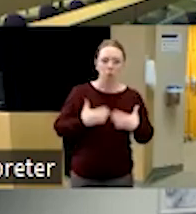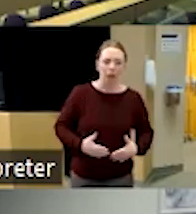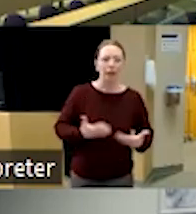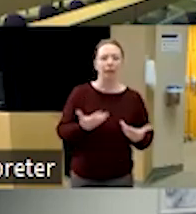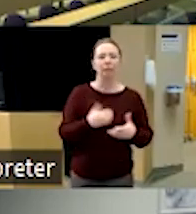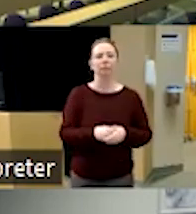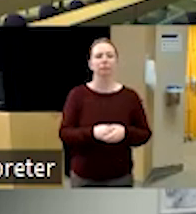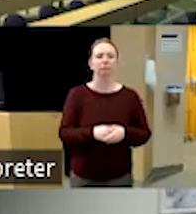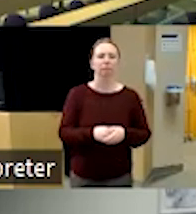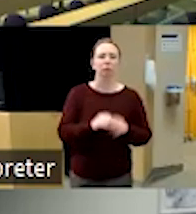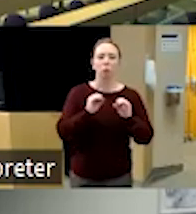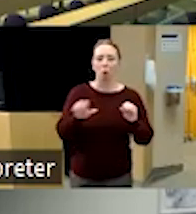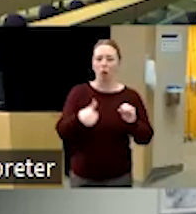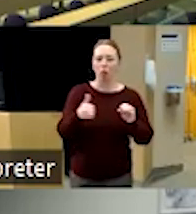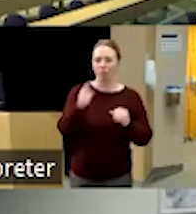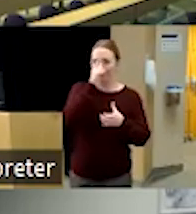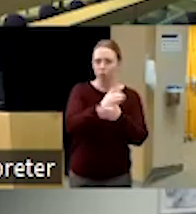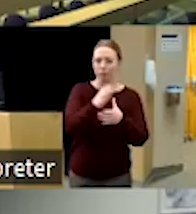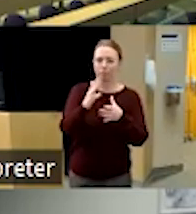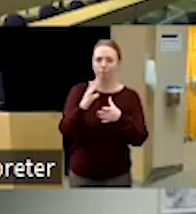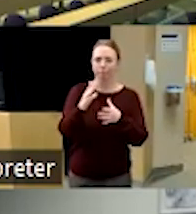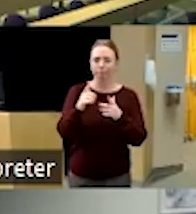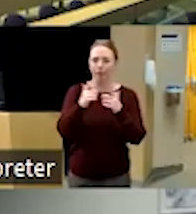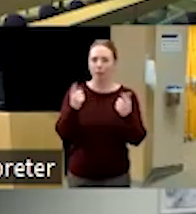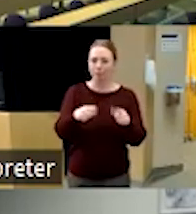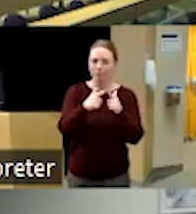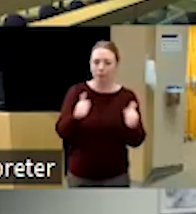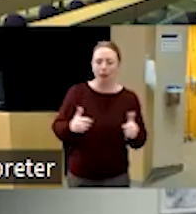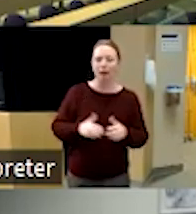um motivation to continue with the treatment and they also have some booster treatment